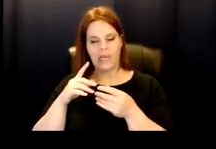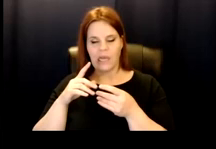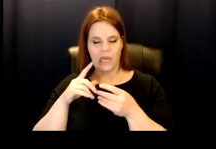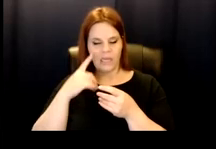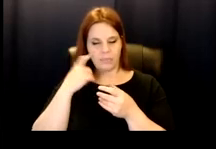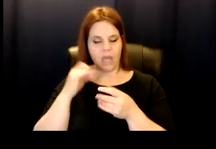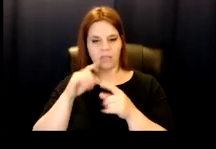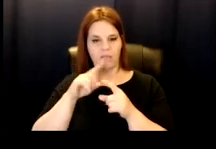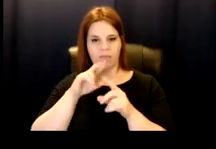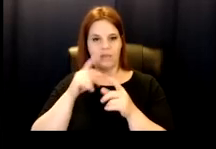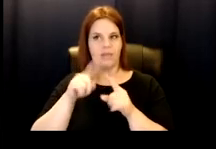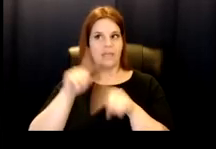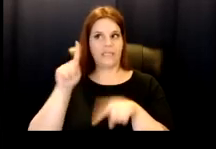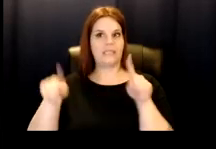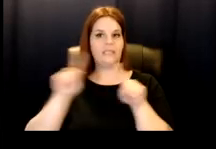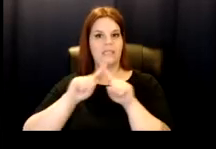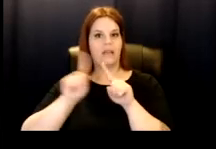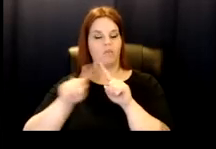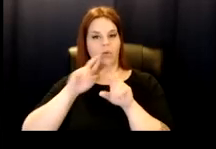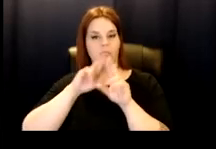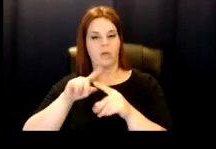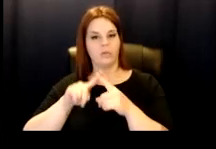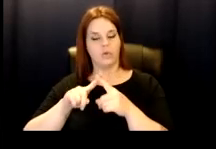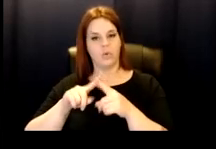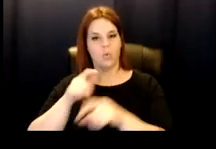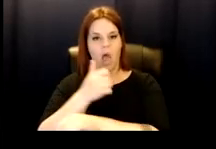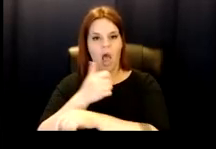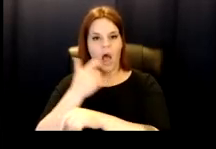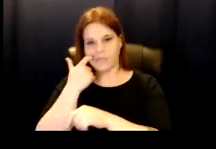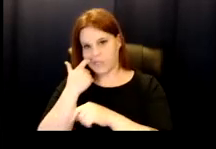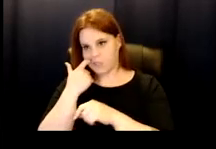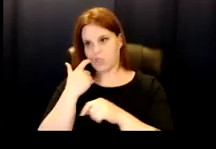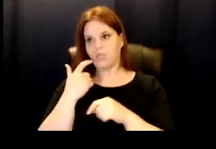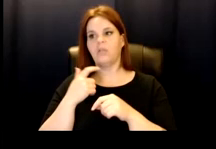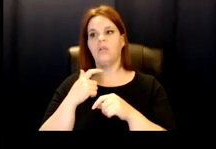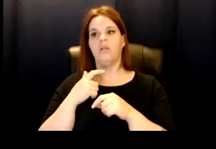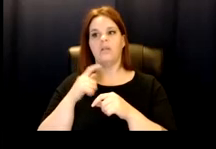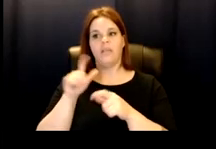to addiction and stigma you know in the workplace that people feel that they are being treated